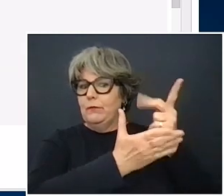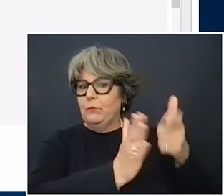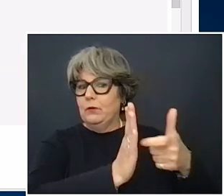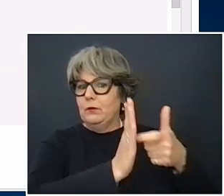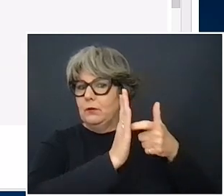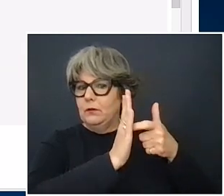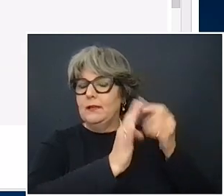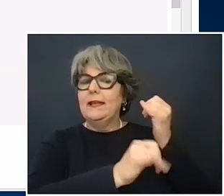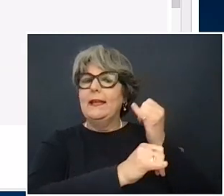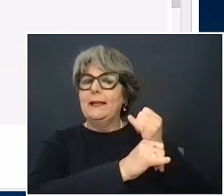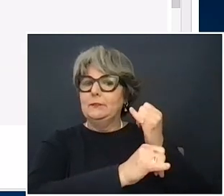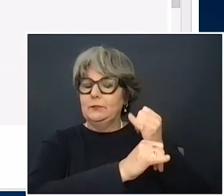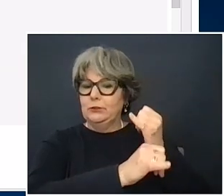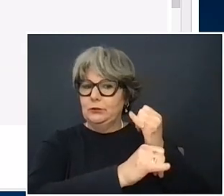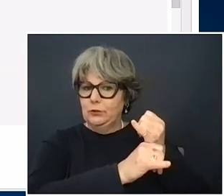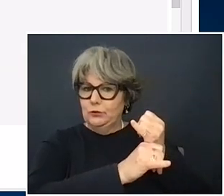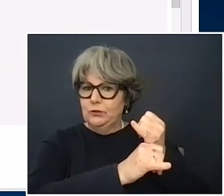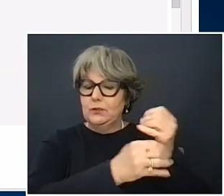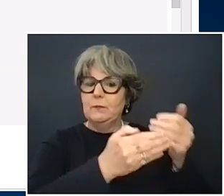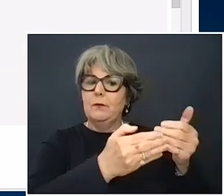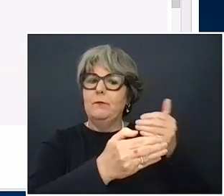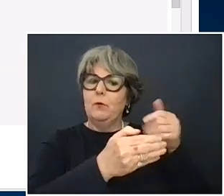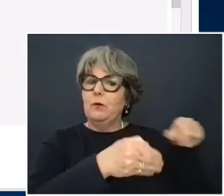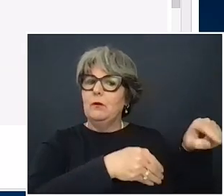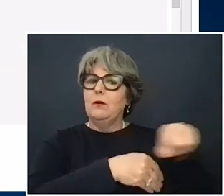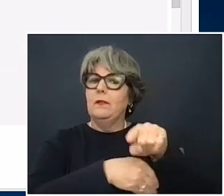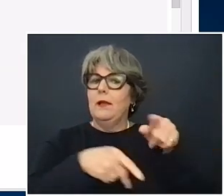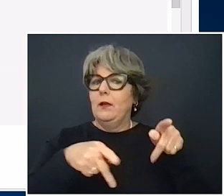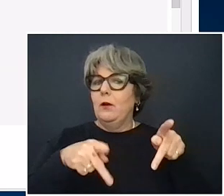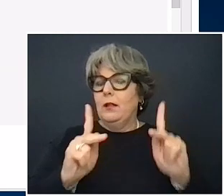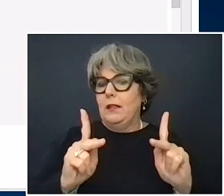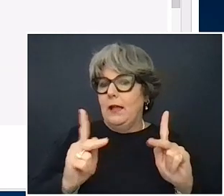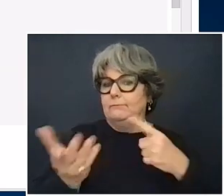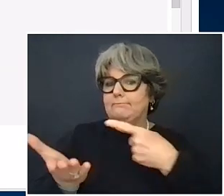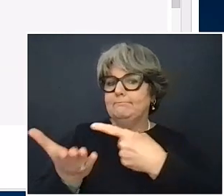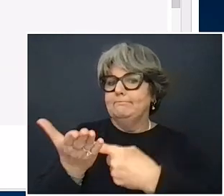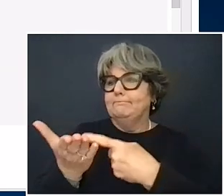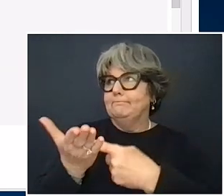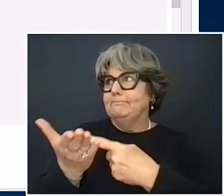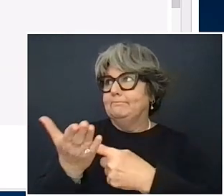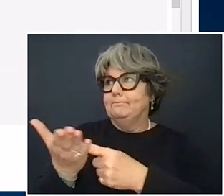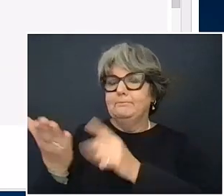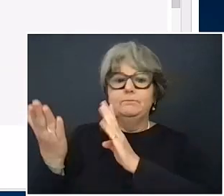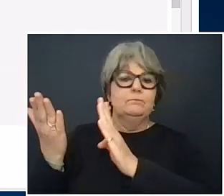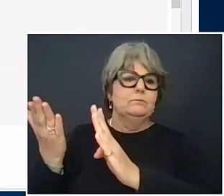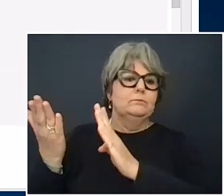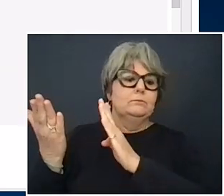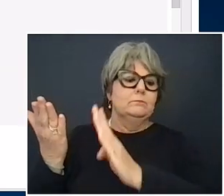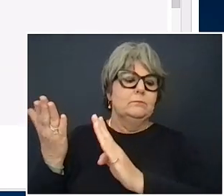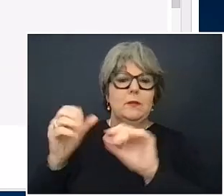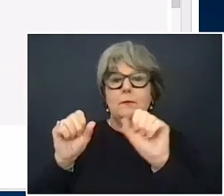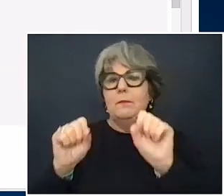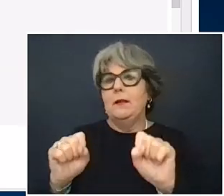to before they are allowed to discuss with us the possibility of accreditation.